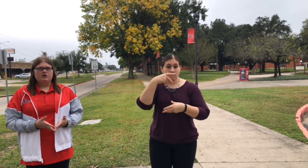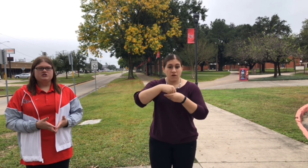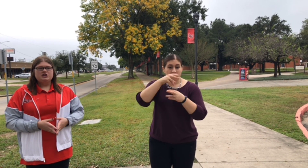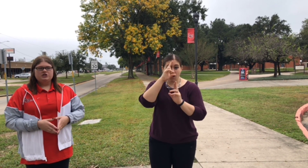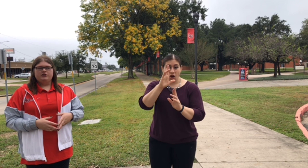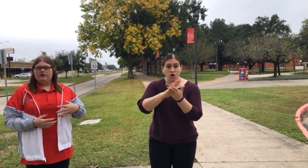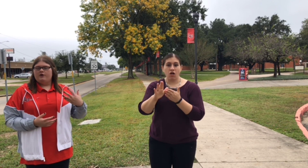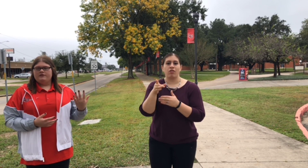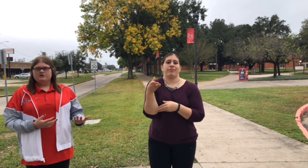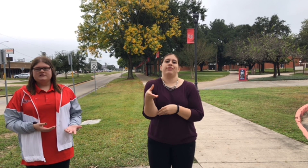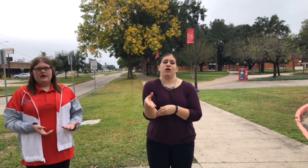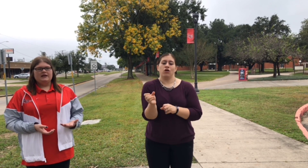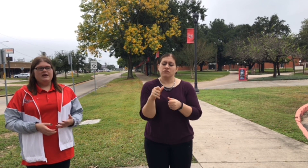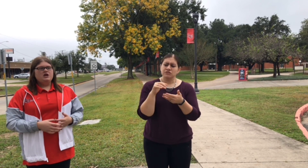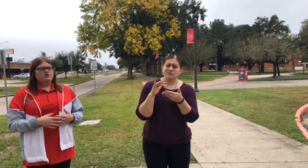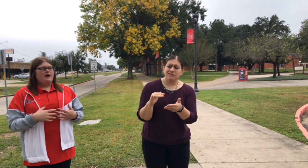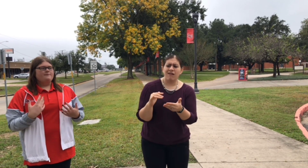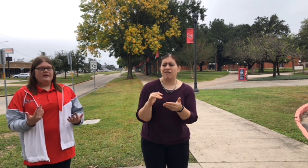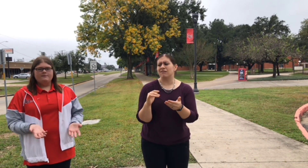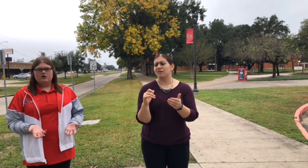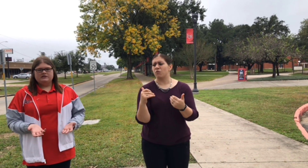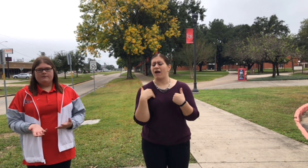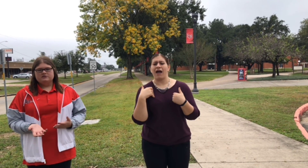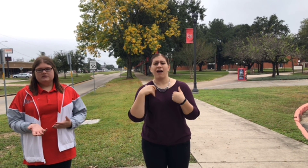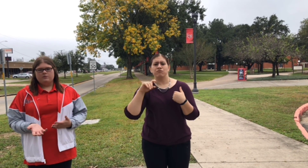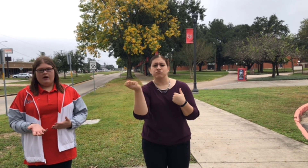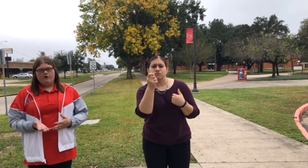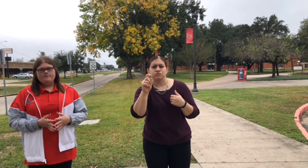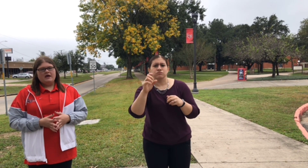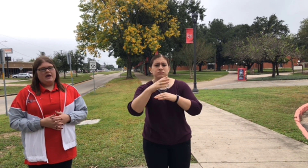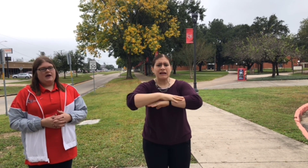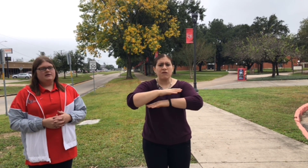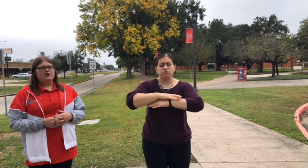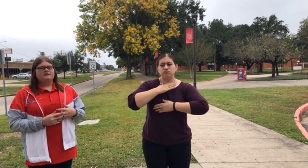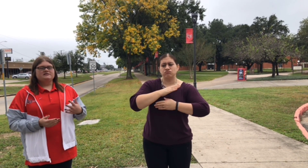you could go in there and study you have ping pong tables, as well. And then, on the